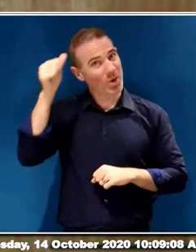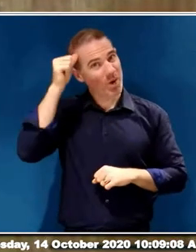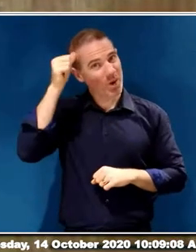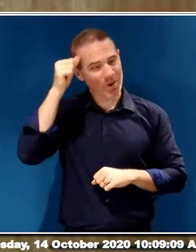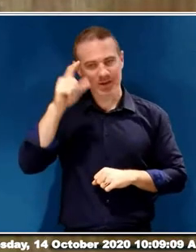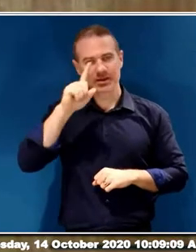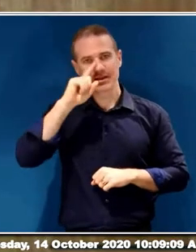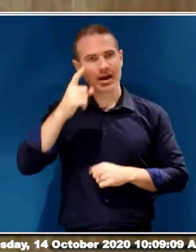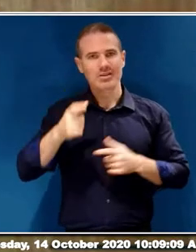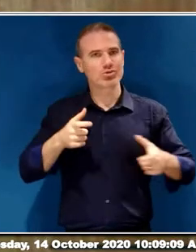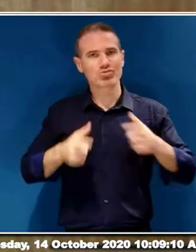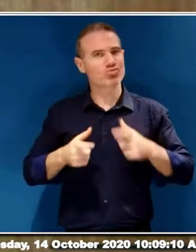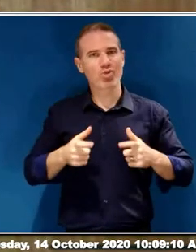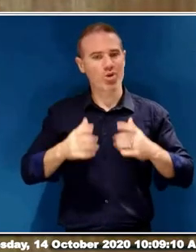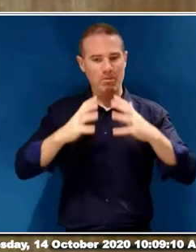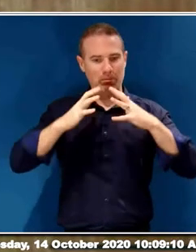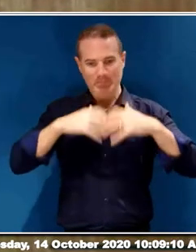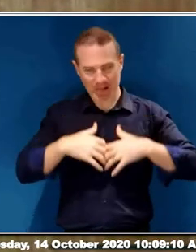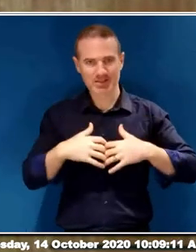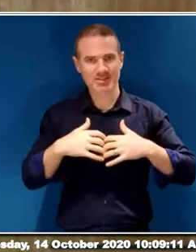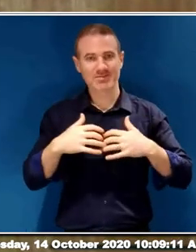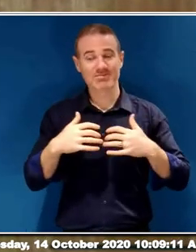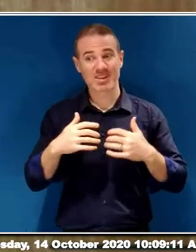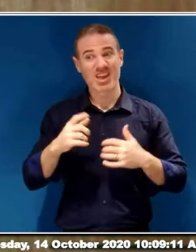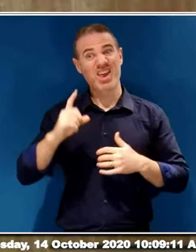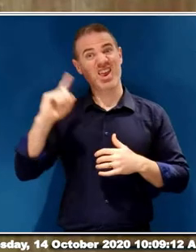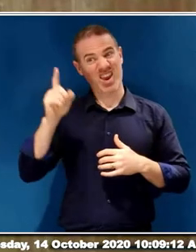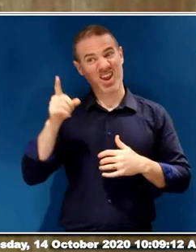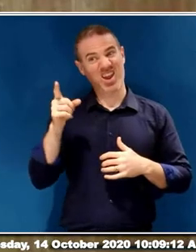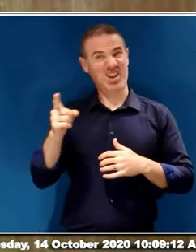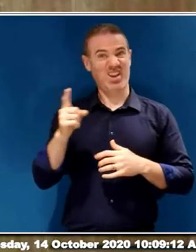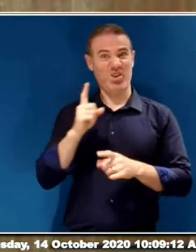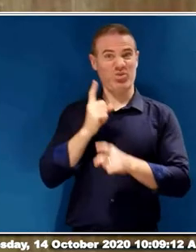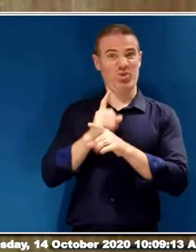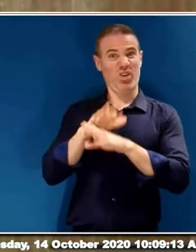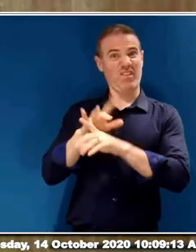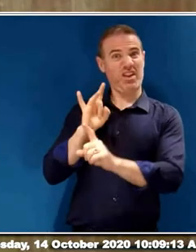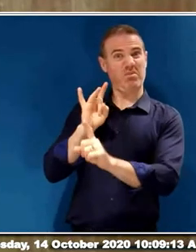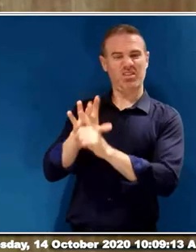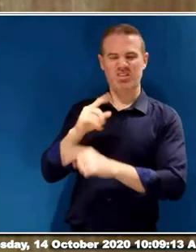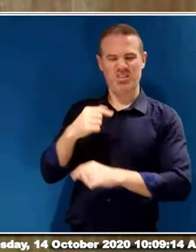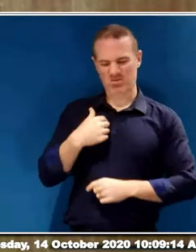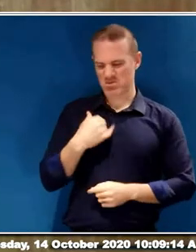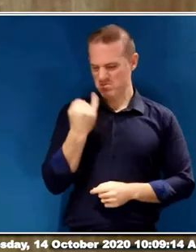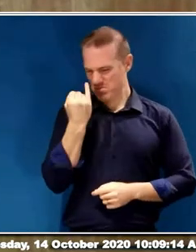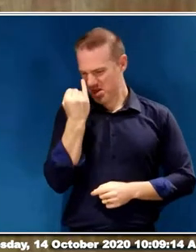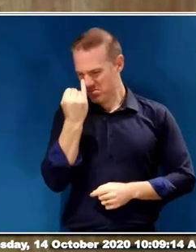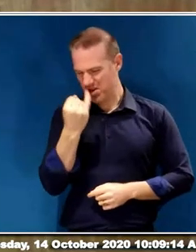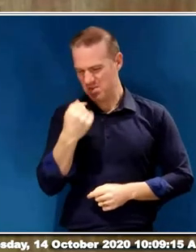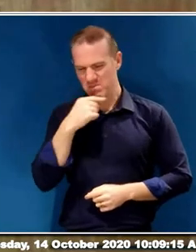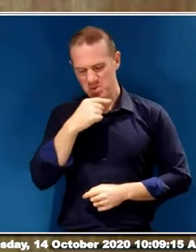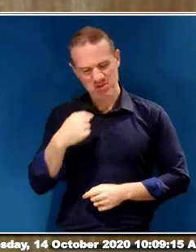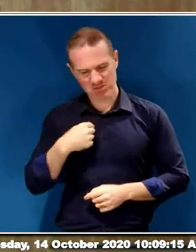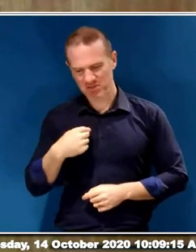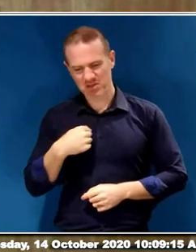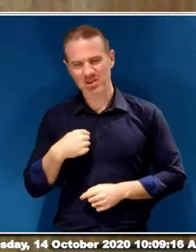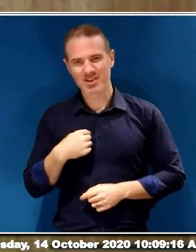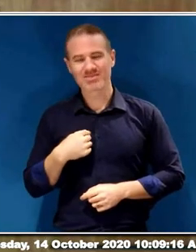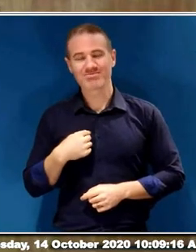He now refers to himself as a “bad, bad boy” and will always ask, "Am I a bad boy, Mum?"